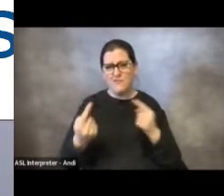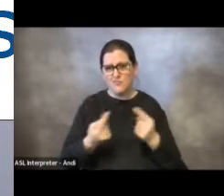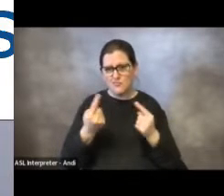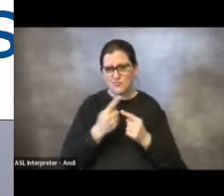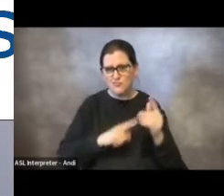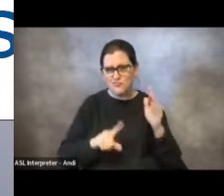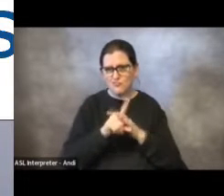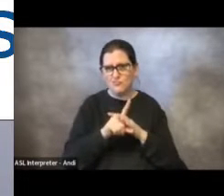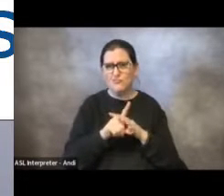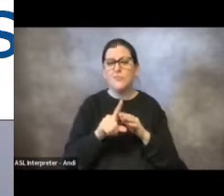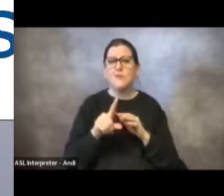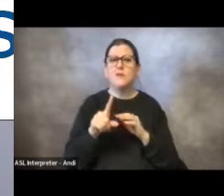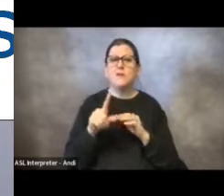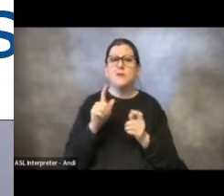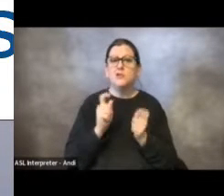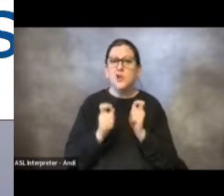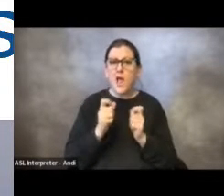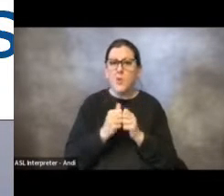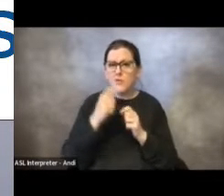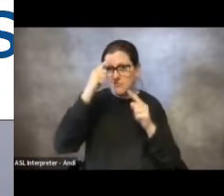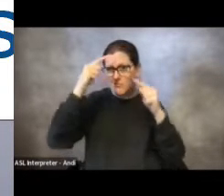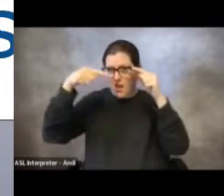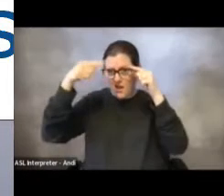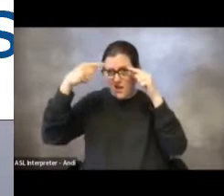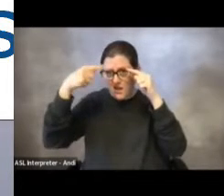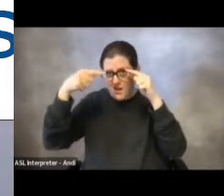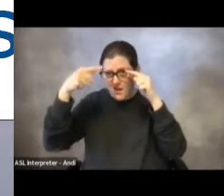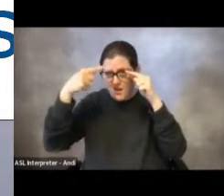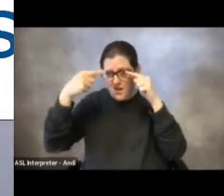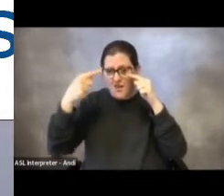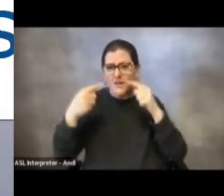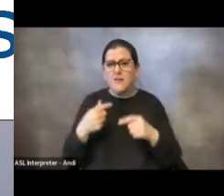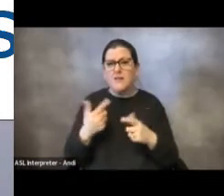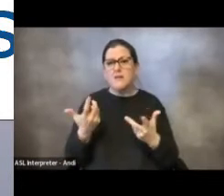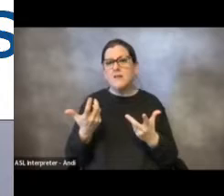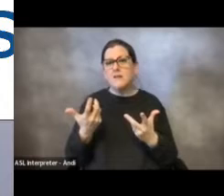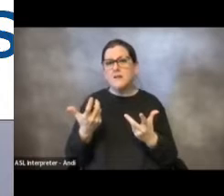changes with cognition, where you see changes in attention and